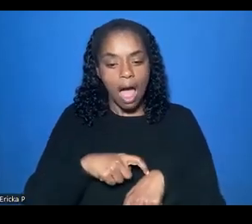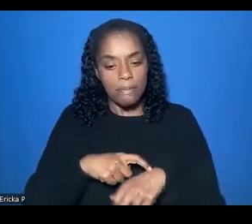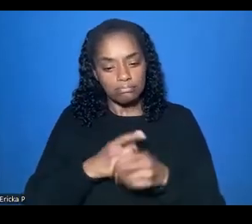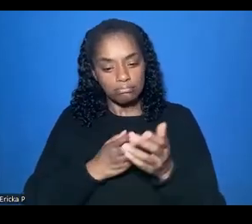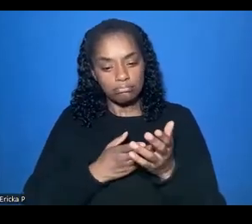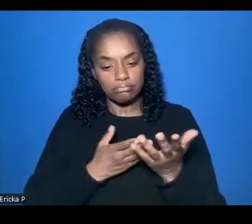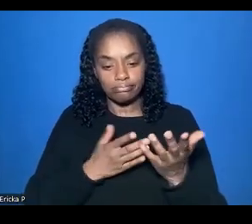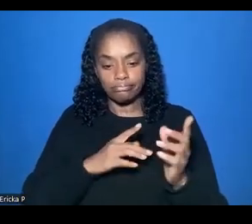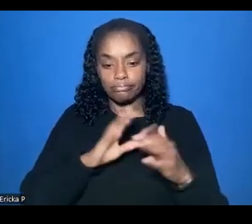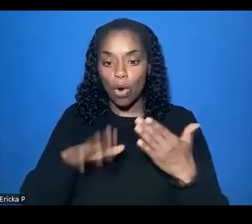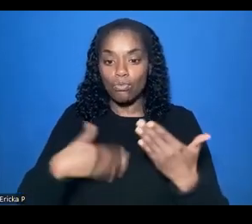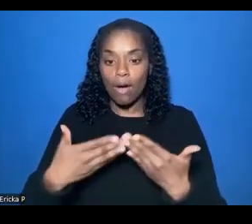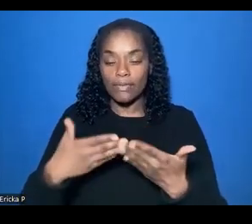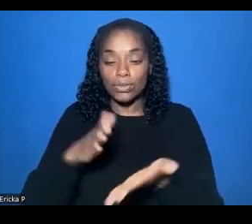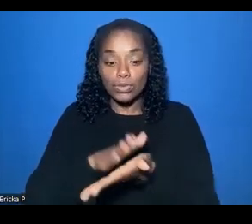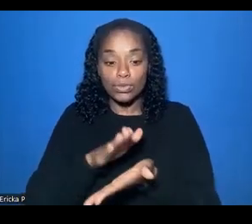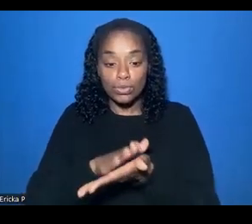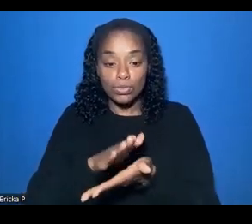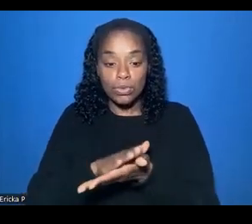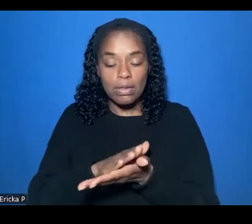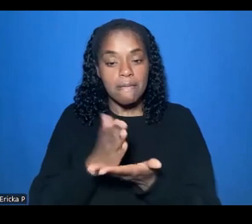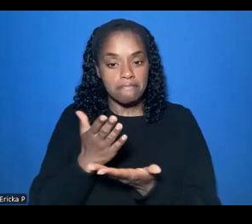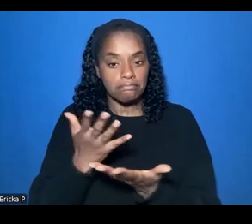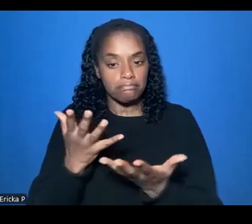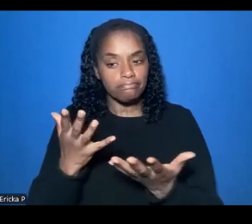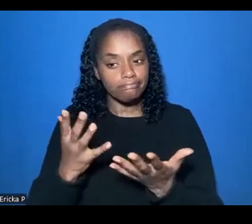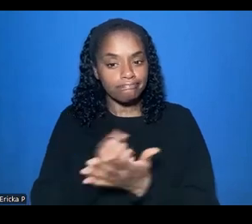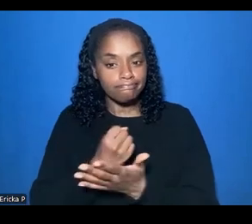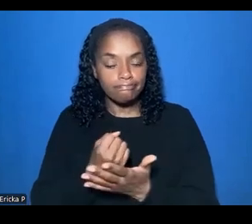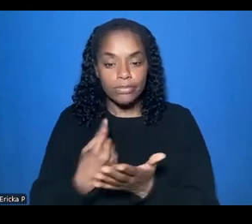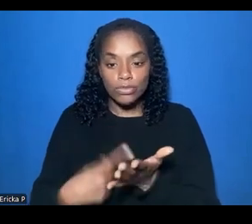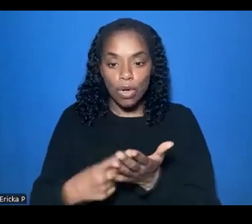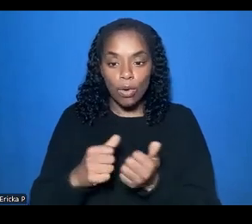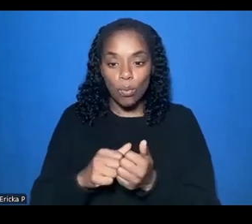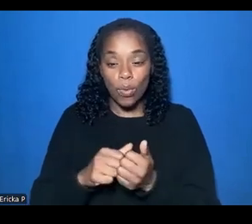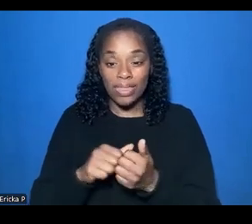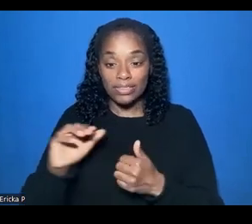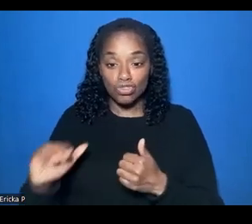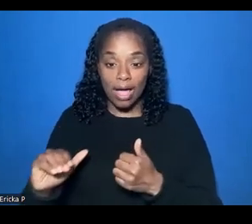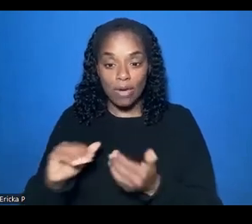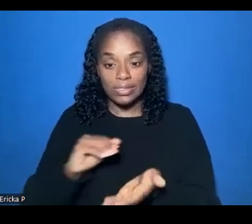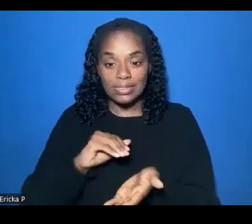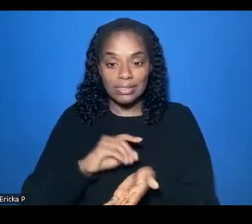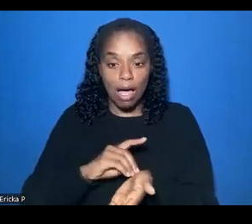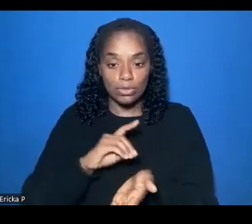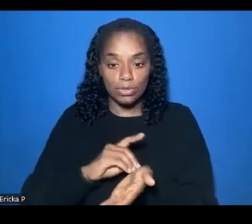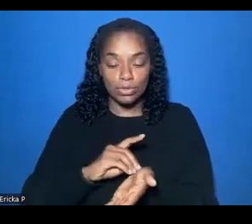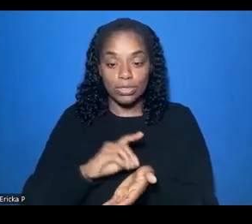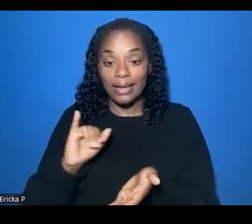You want to engage your doctor and your child's doctor. And, you know, if they're absent because they're ill,